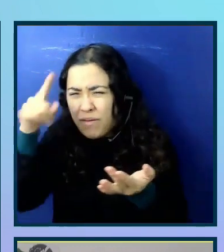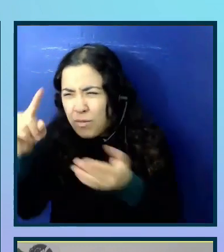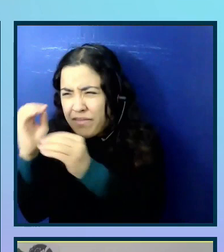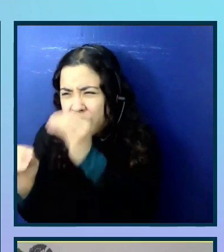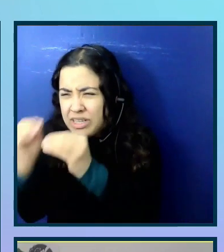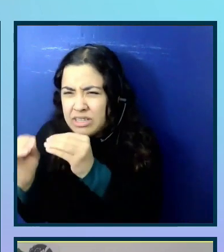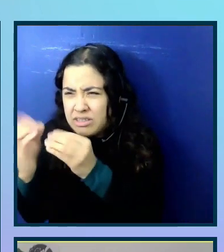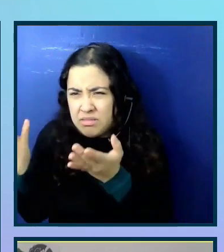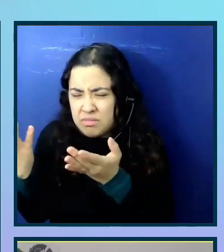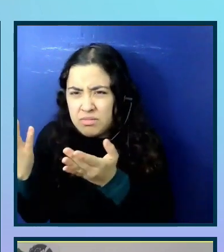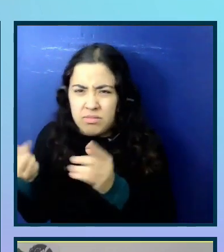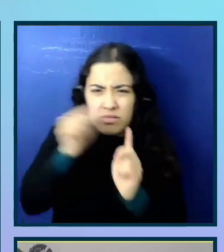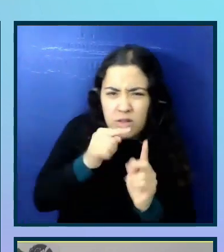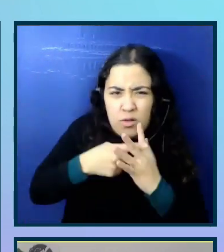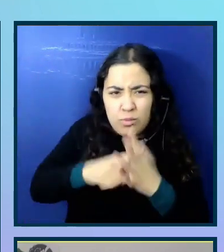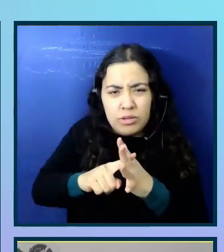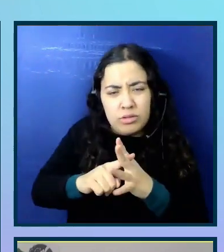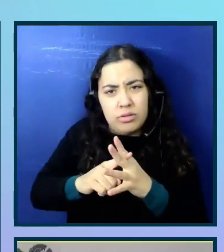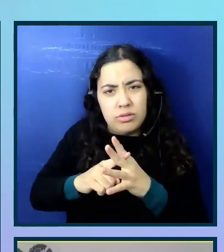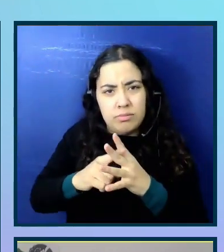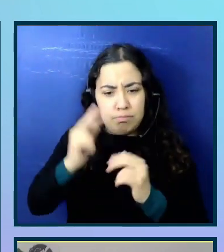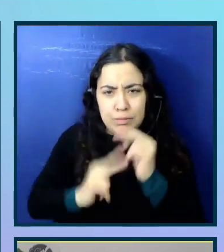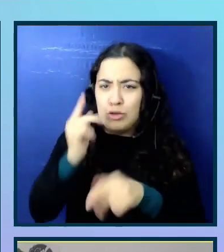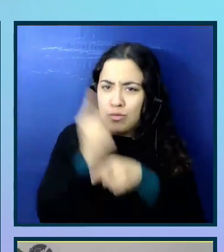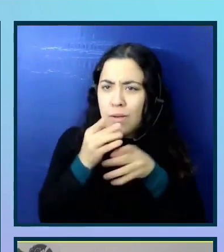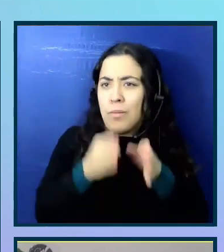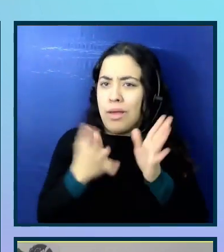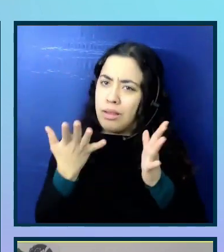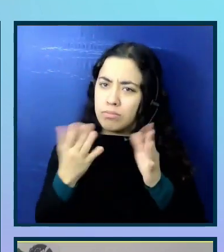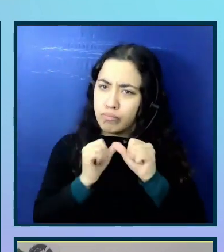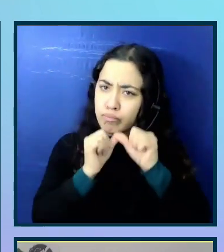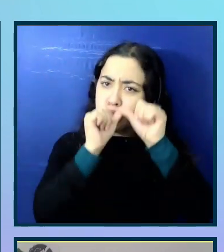to start with? This is why we need to bring accessibility awareness early in the project.